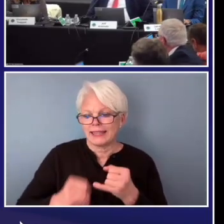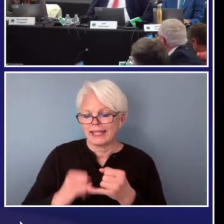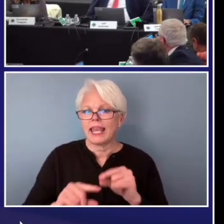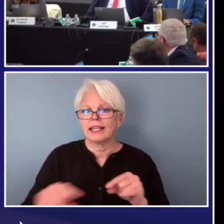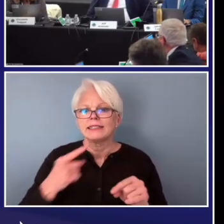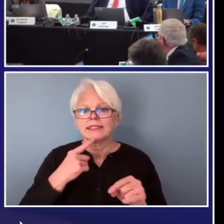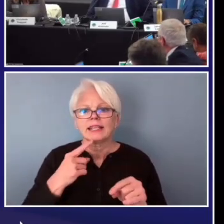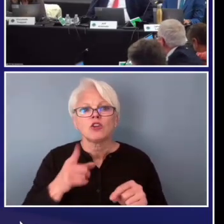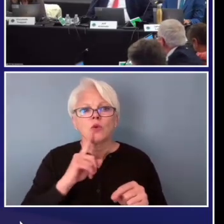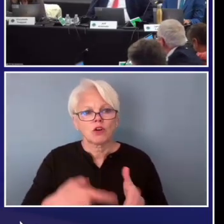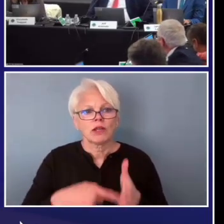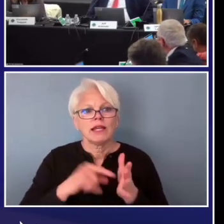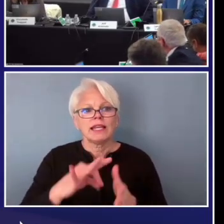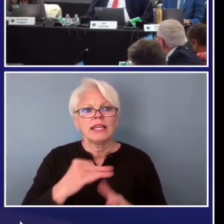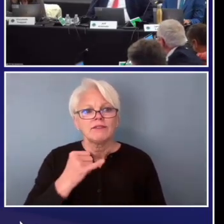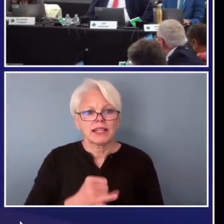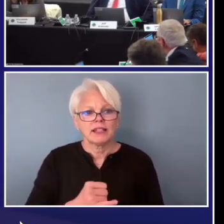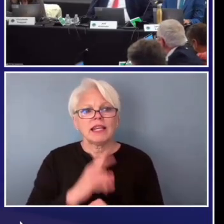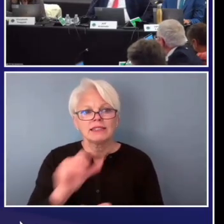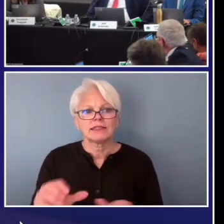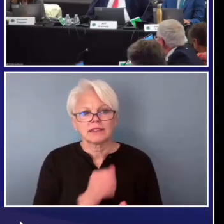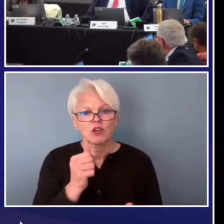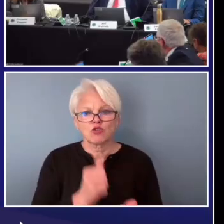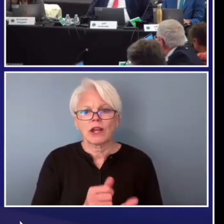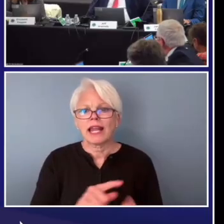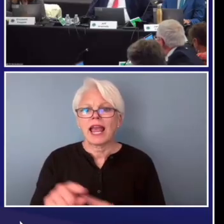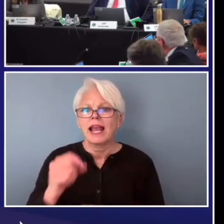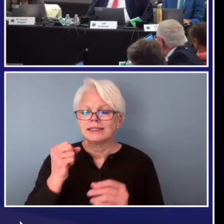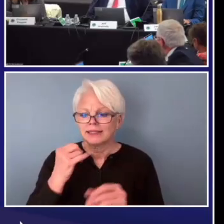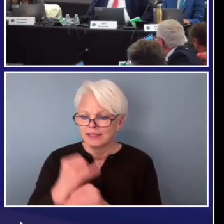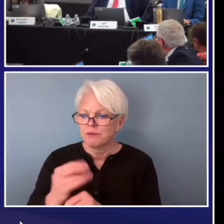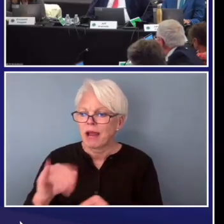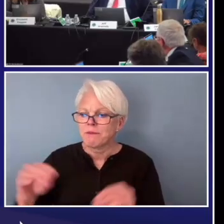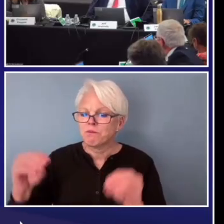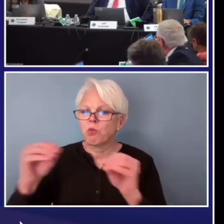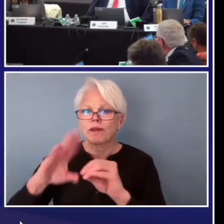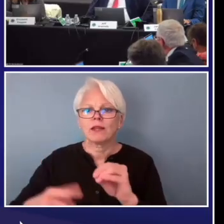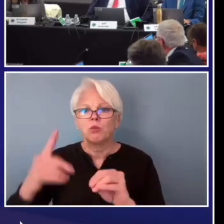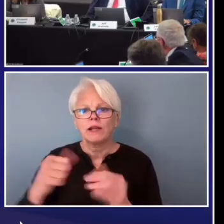If the institution is accredited as an institution by more than one accrediting agency, the institution shall